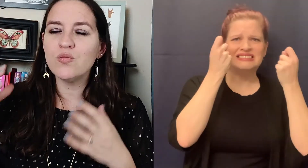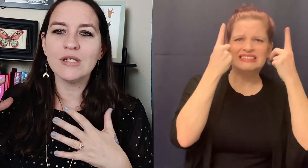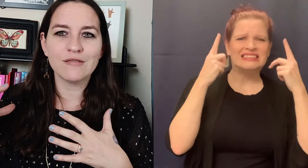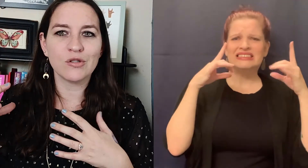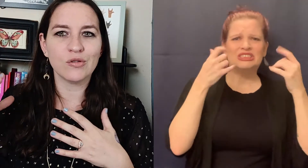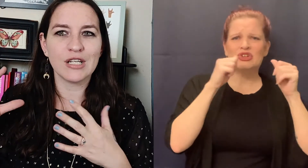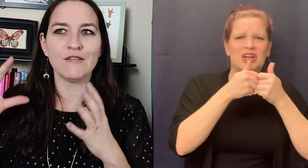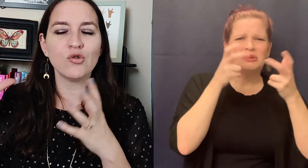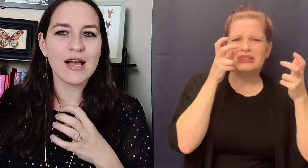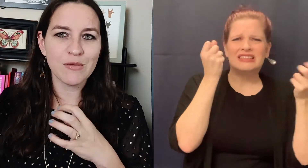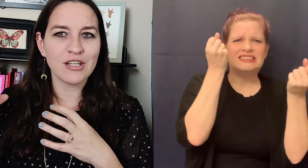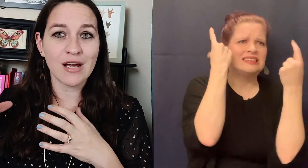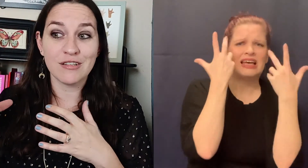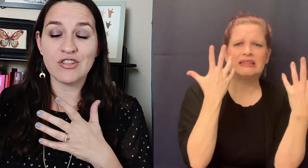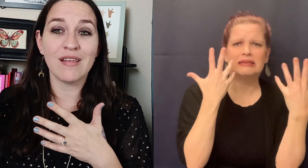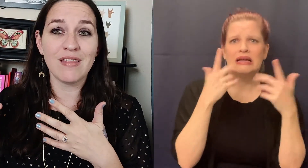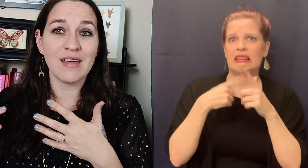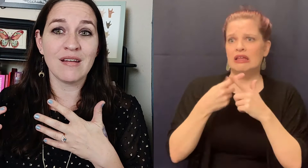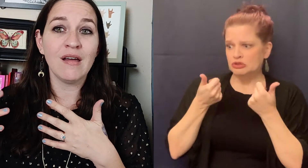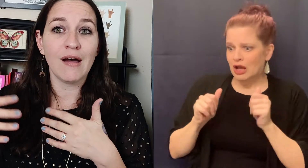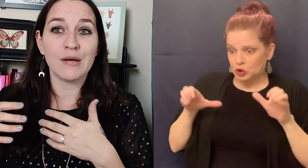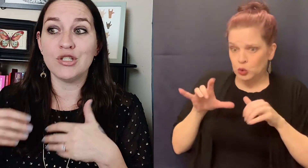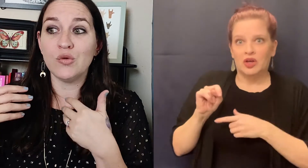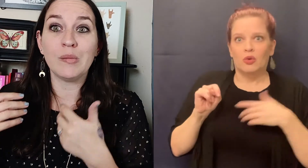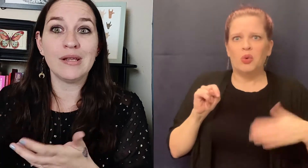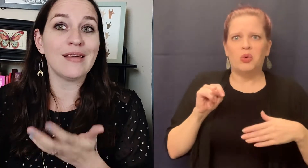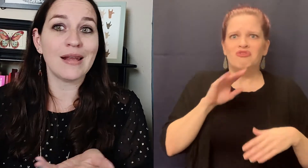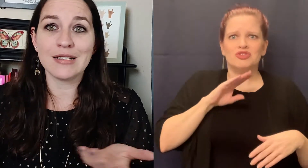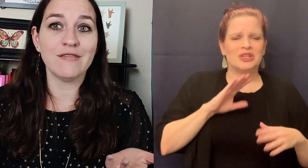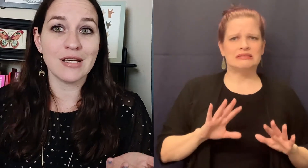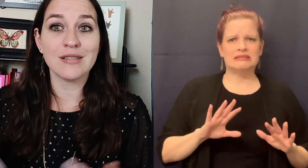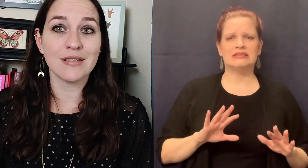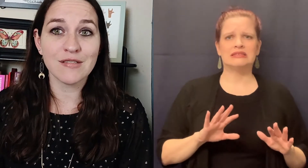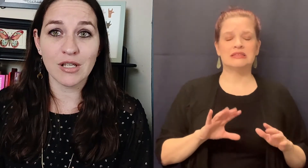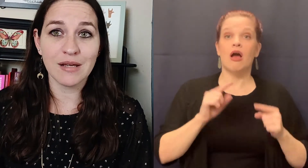It's really difficult to kind of grasp that challenge and then to complete that activity successfully.